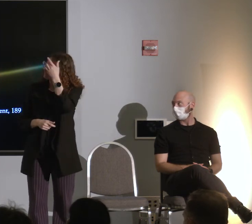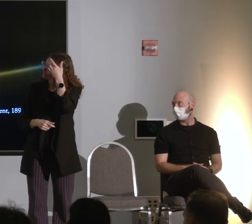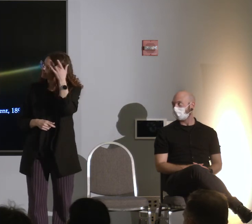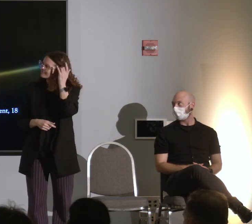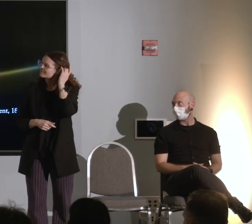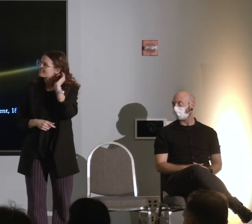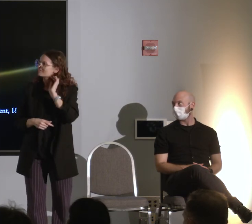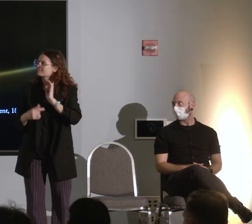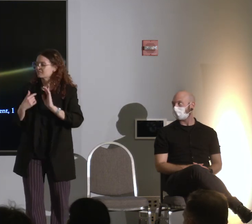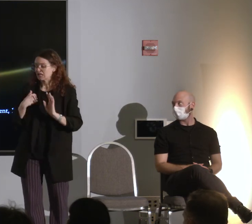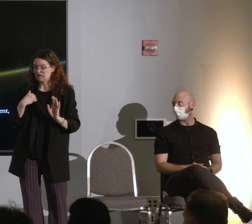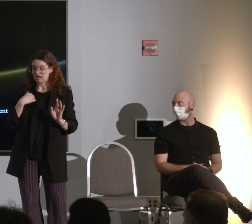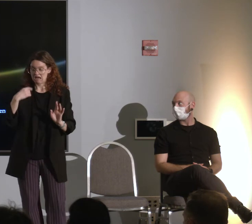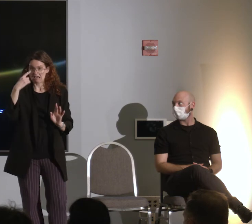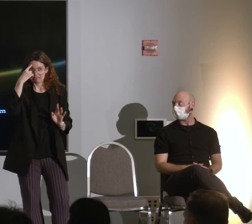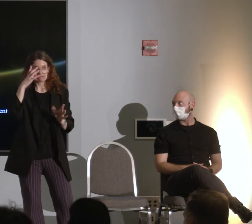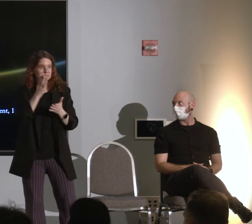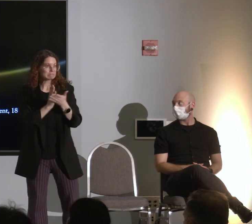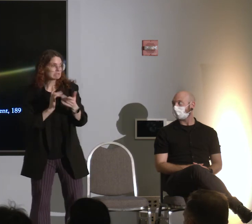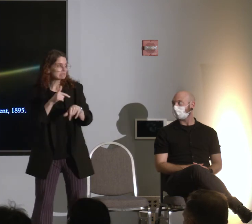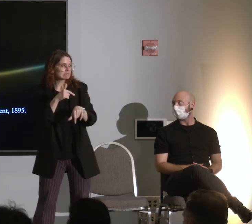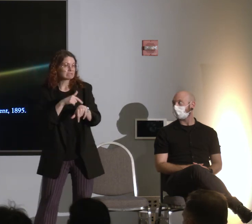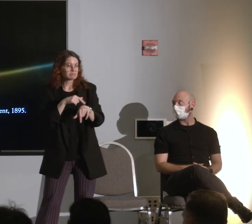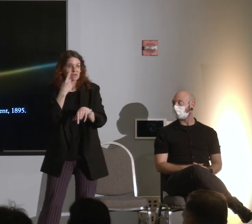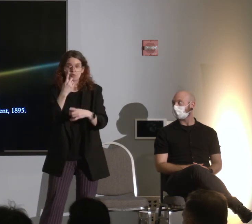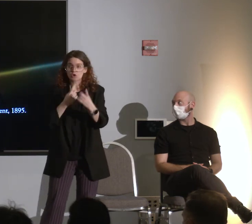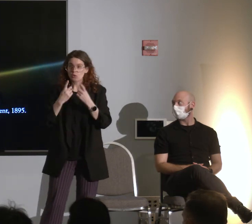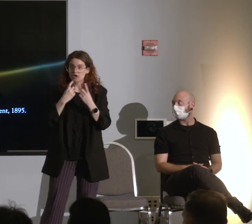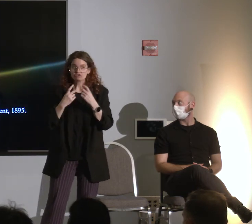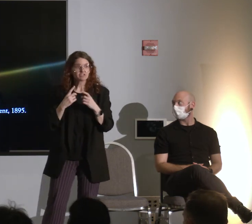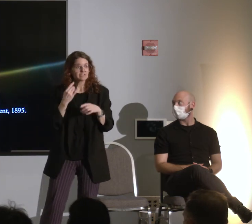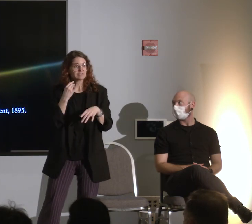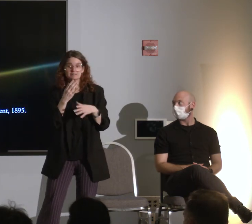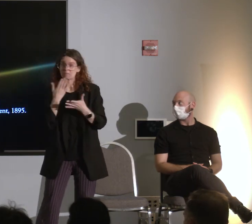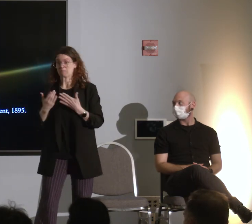I think we have some time for some questions and maybe some answers.